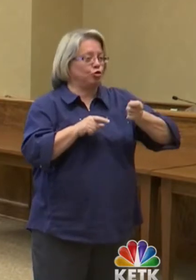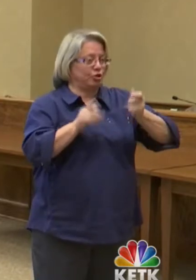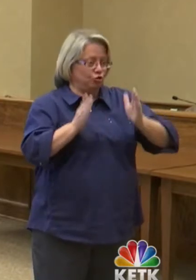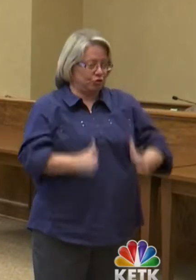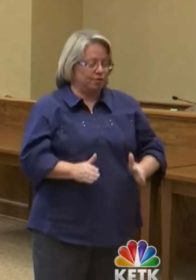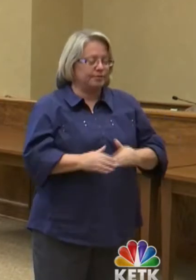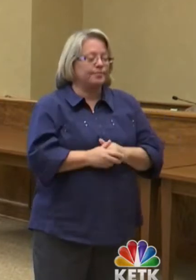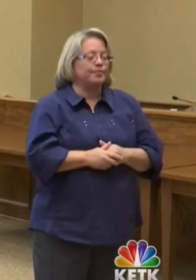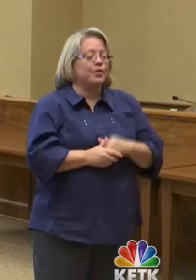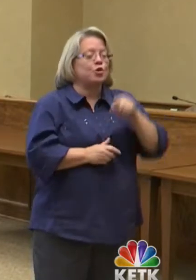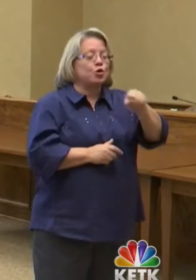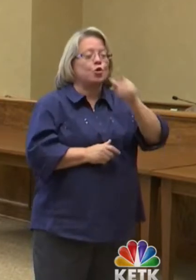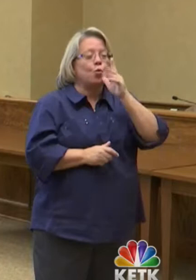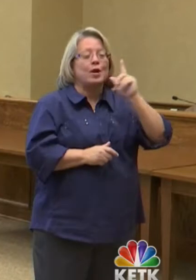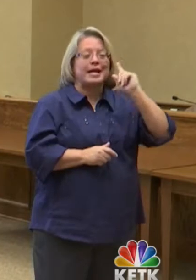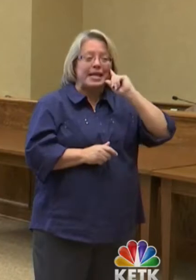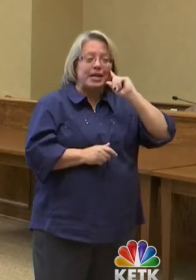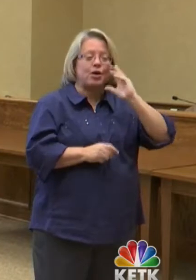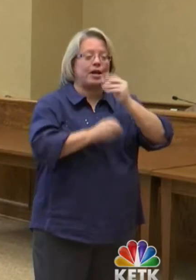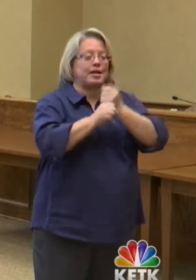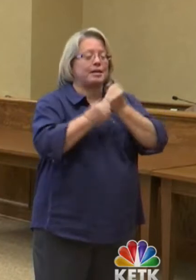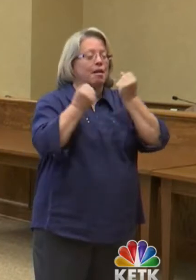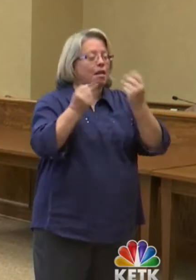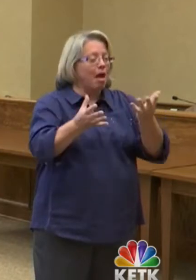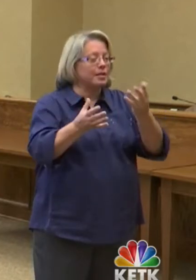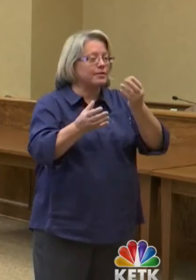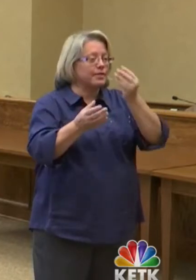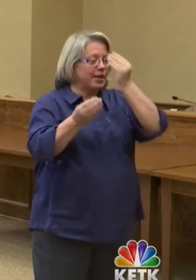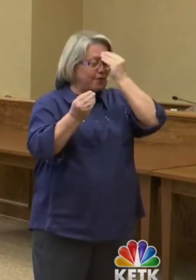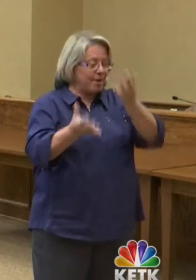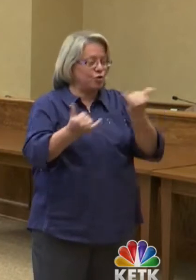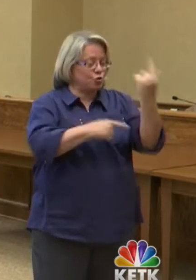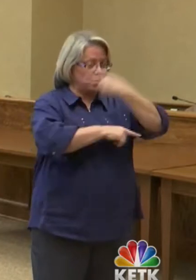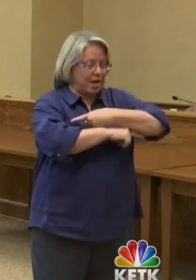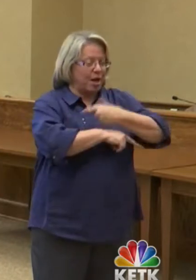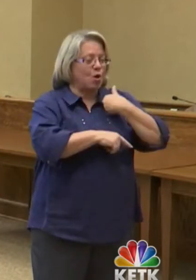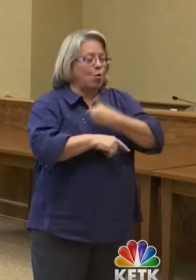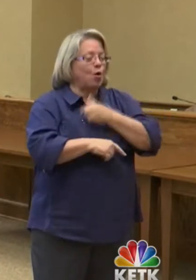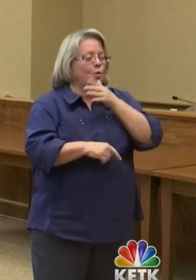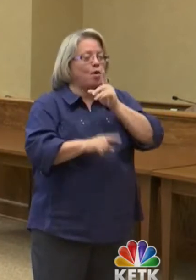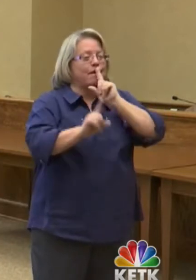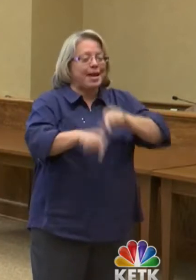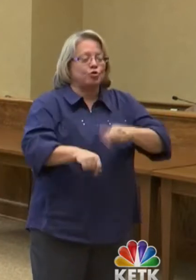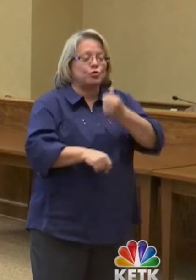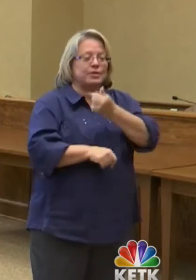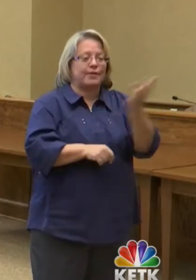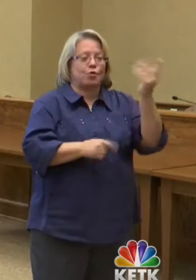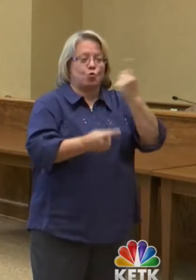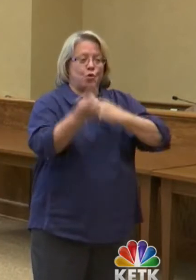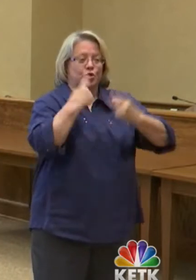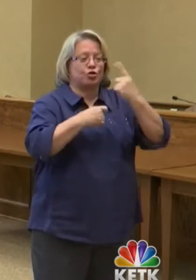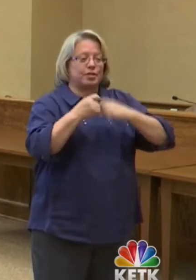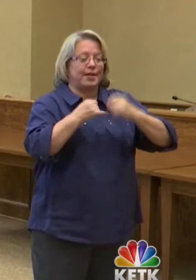MEET AN UNTIMELY END BECAUSE OF THE CORONAVIRUS IS SIMPLY UNACCEPTABLE TO ME AS YOUR